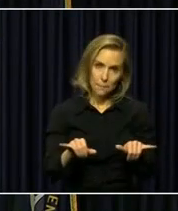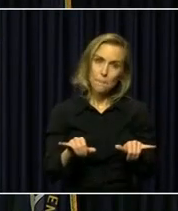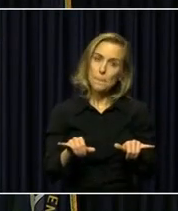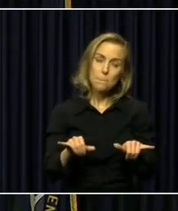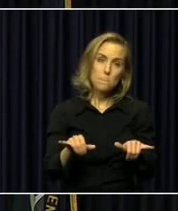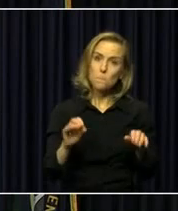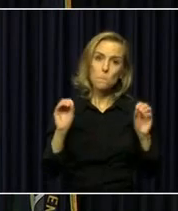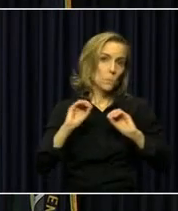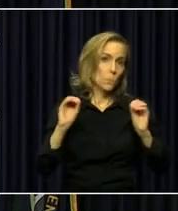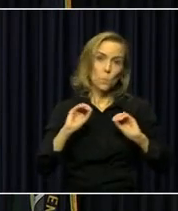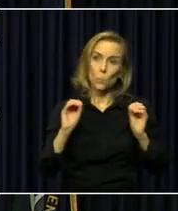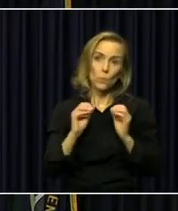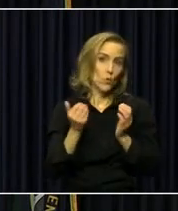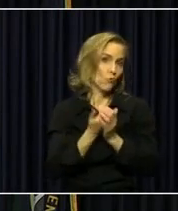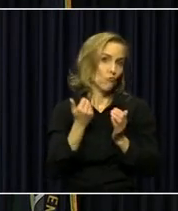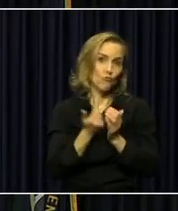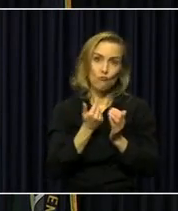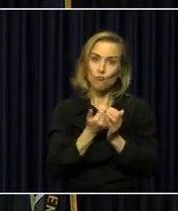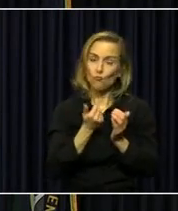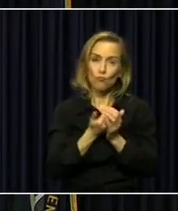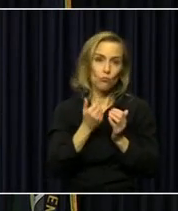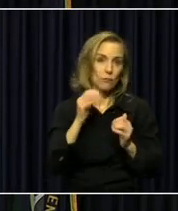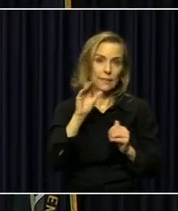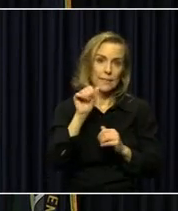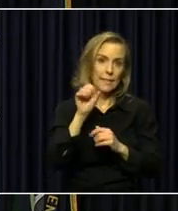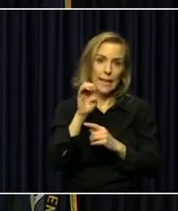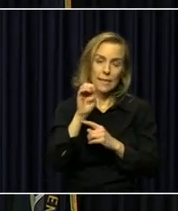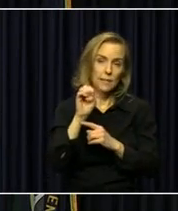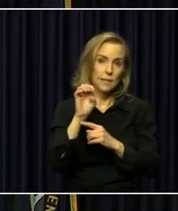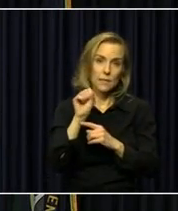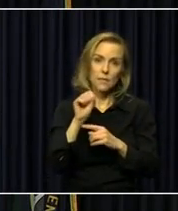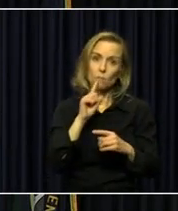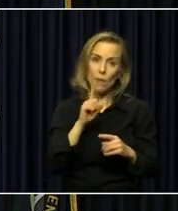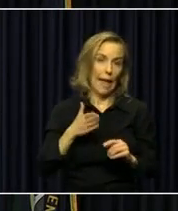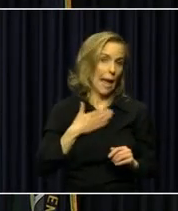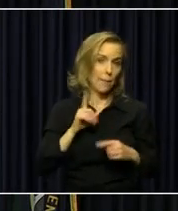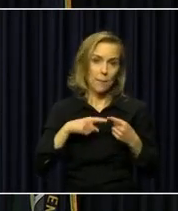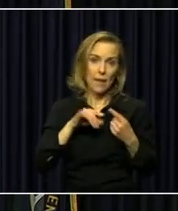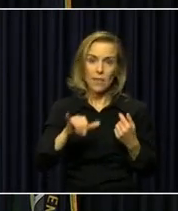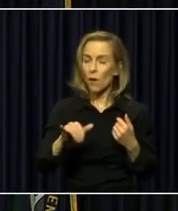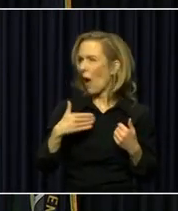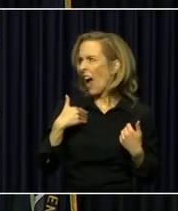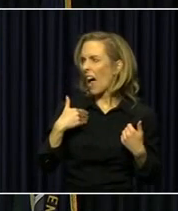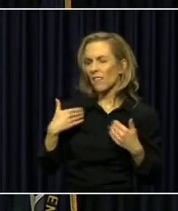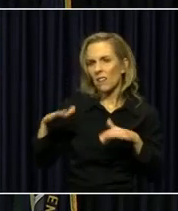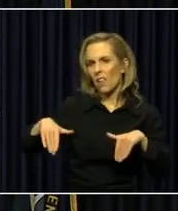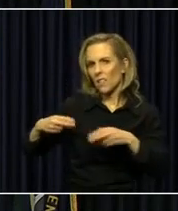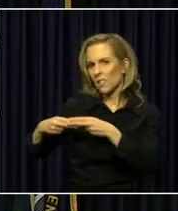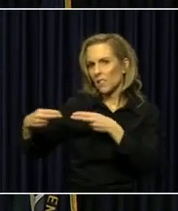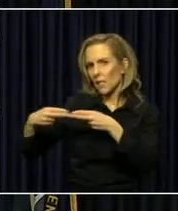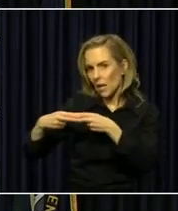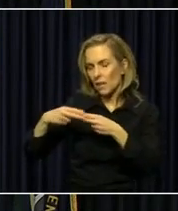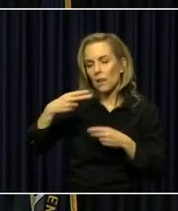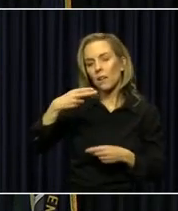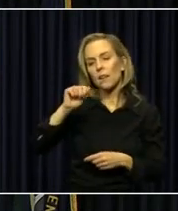THEY WOULD BE A LOT WORSE RIGHT NOW IF WE HADN'T SHUT DOWN ALL STATION AND IF YOU ALL HADN'T